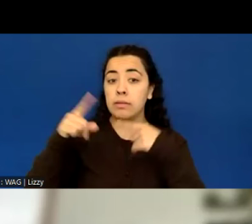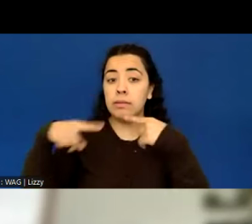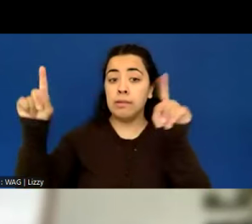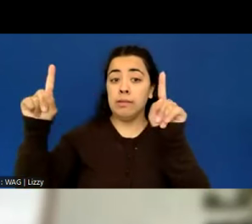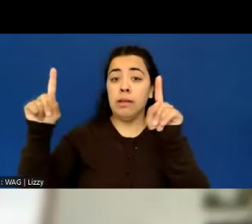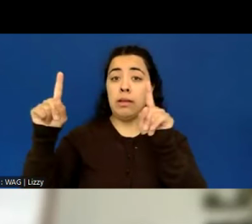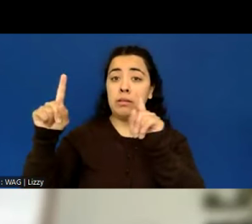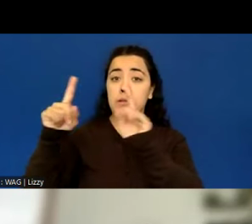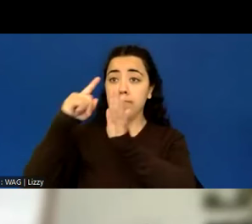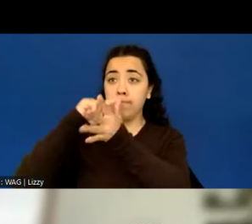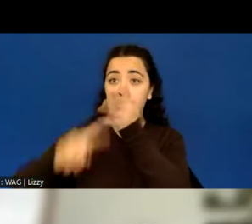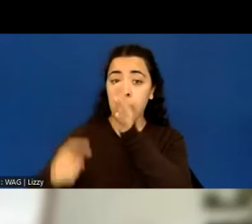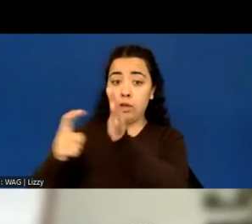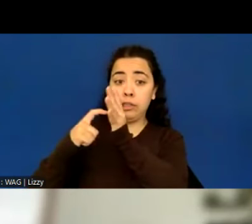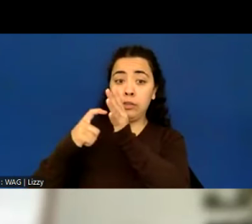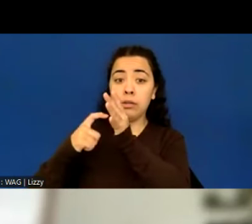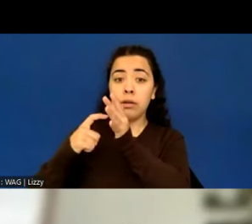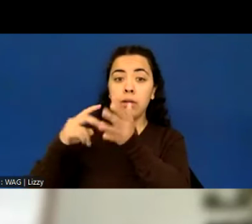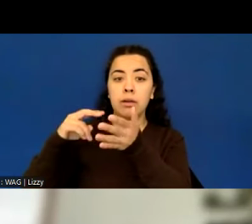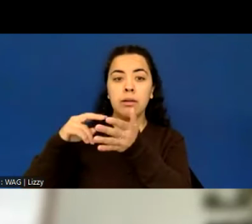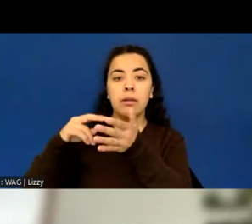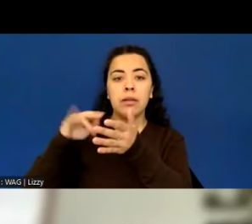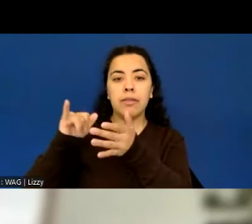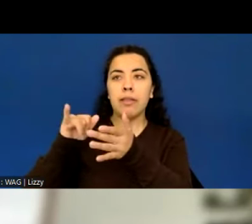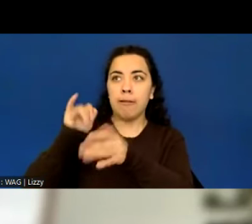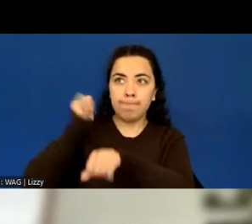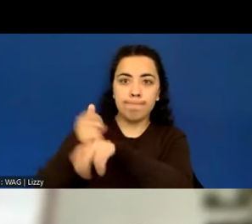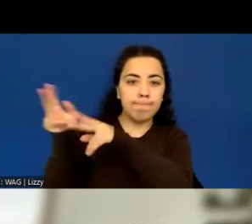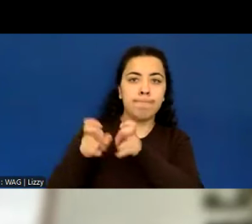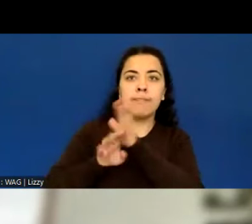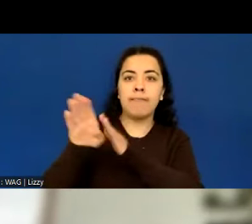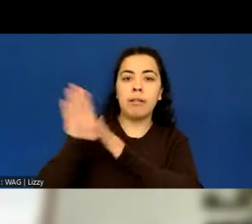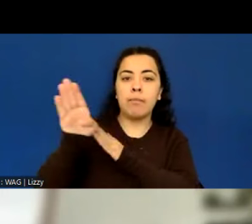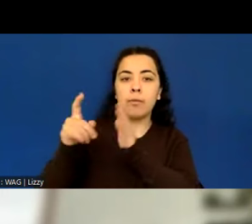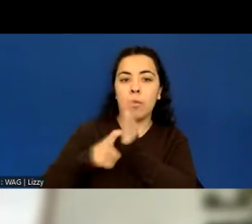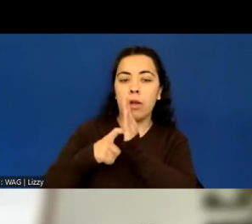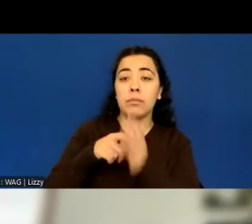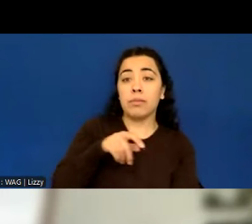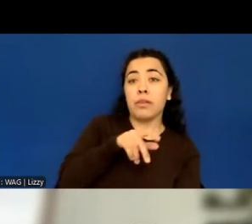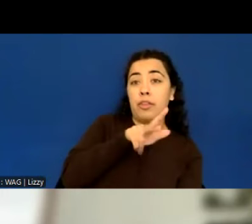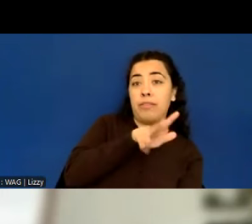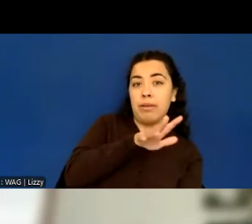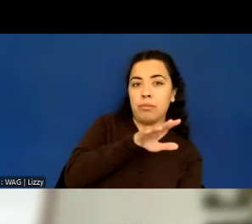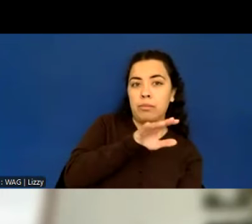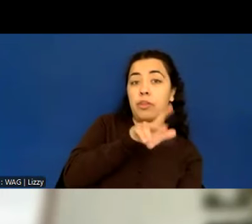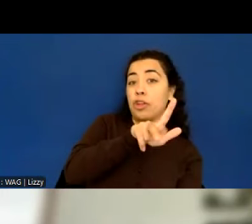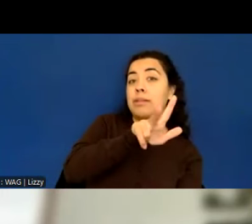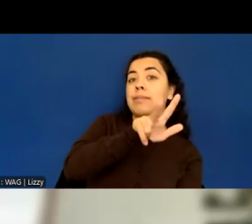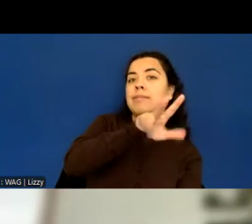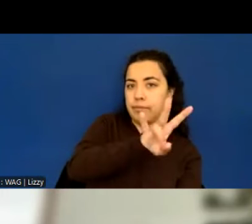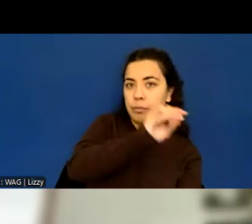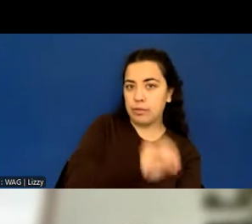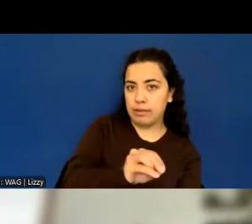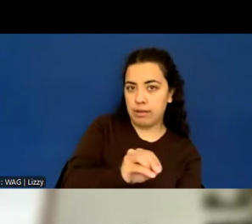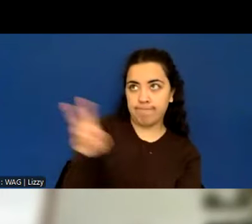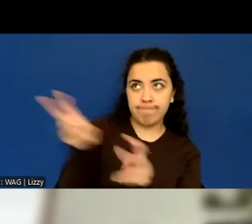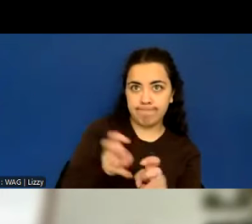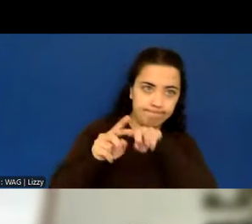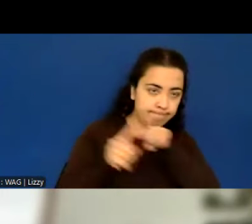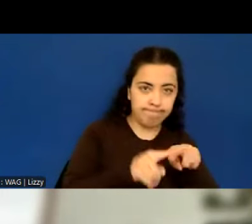criteria define development requirements. Last, but not least is the impact that the